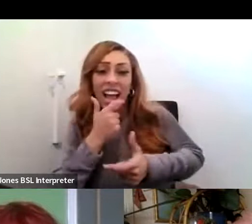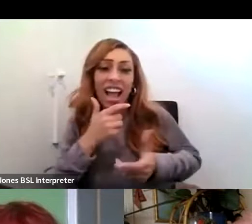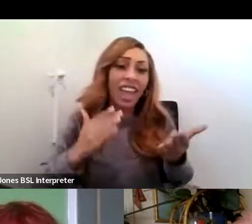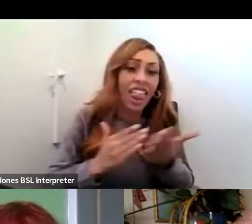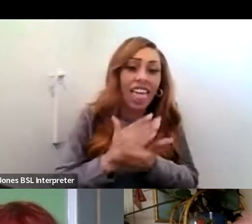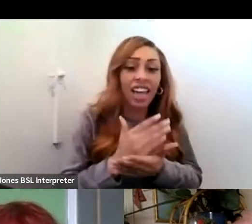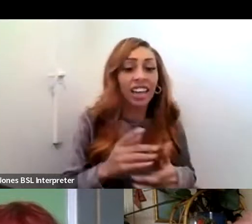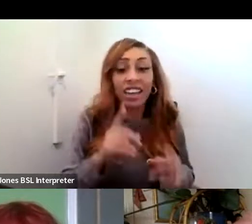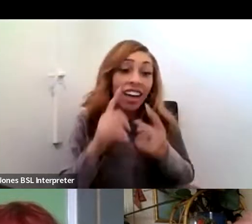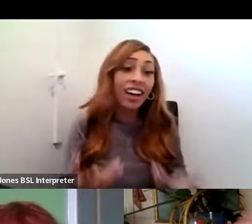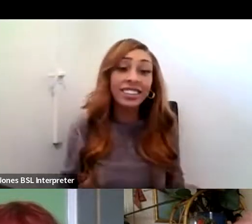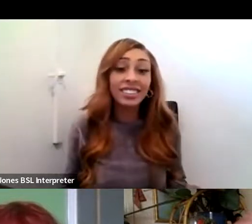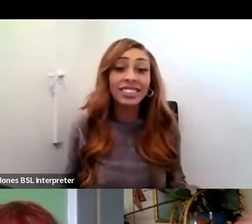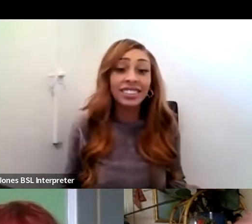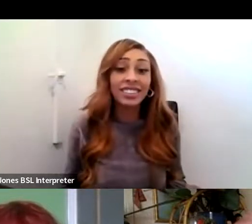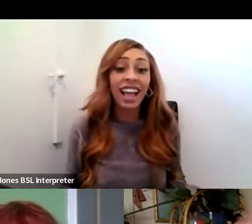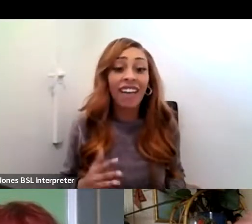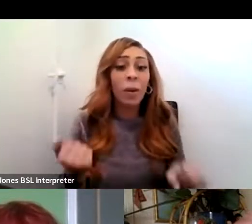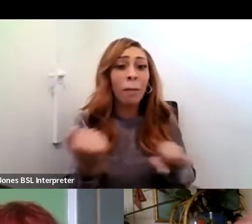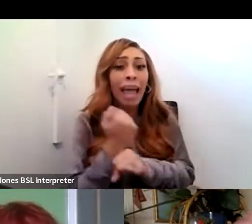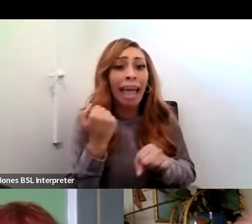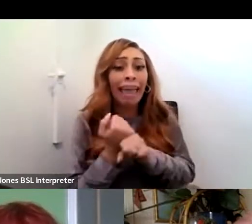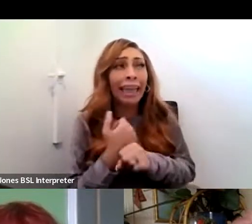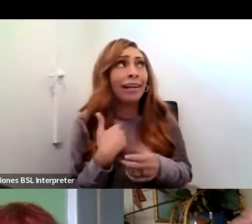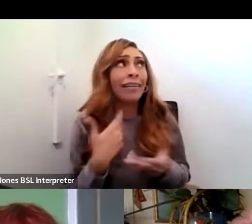"Well, we're going to have to make it,